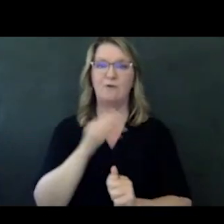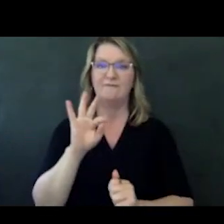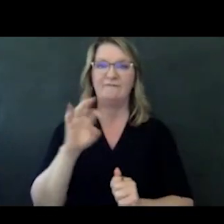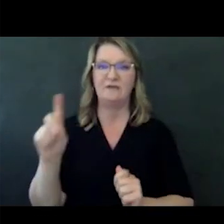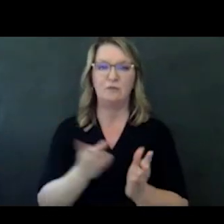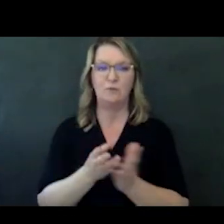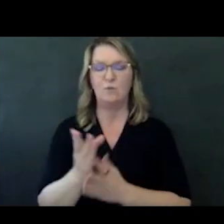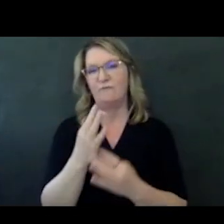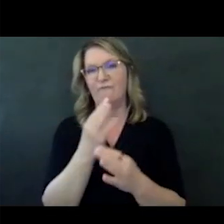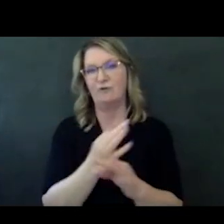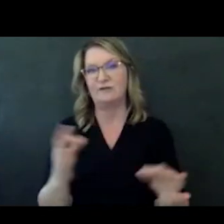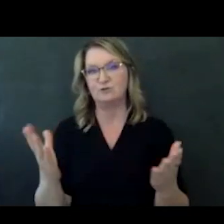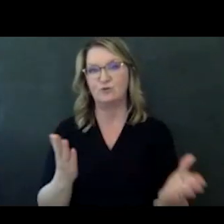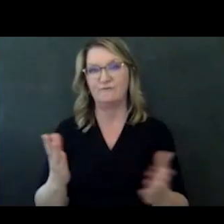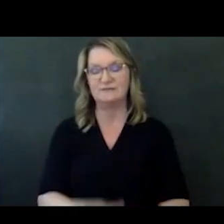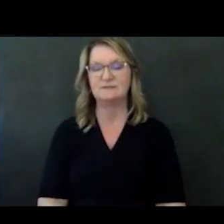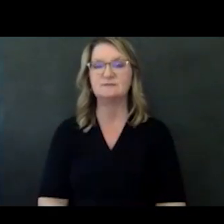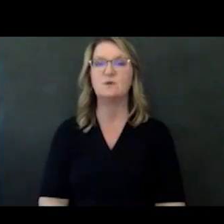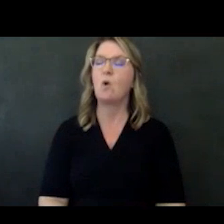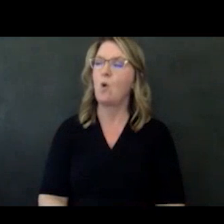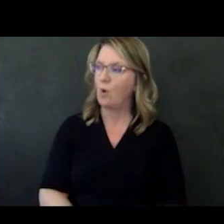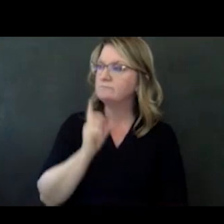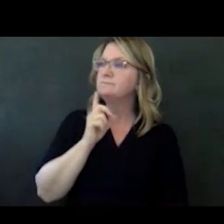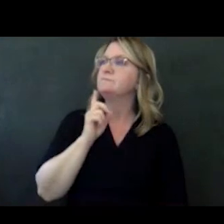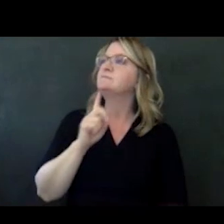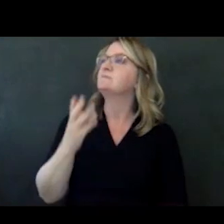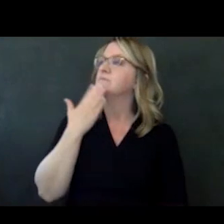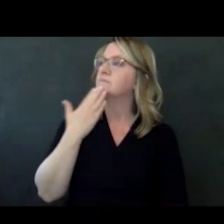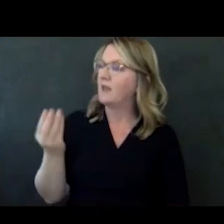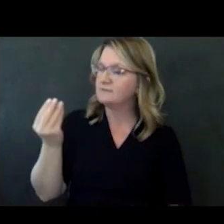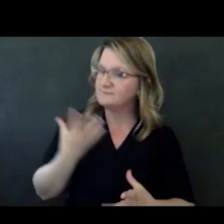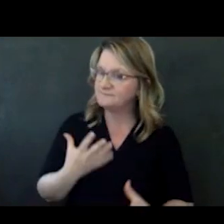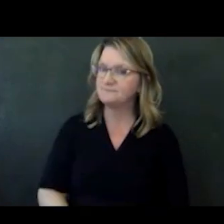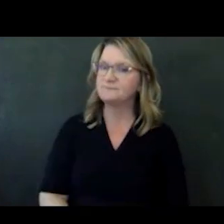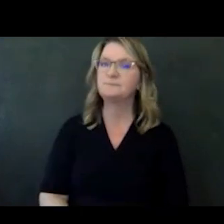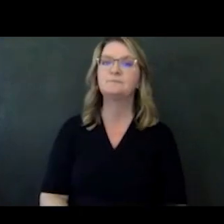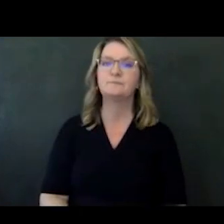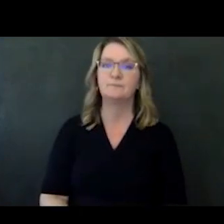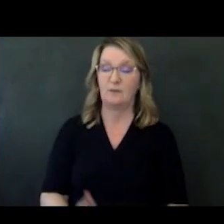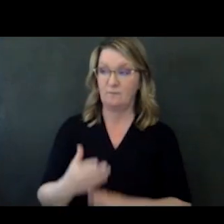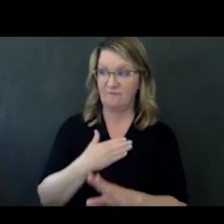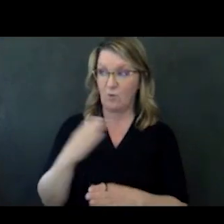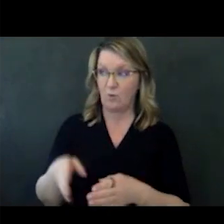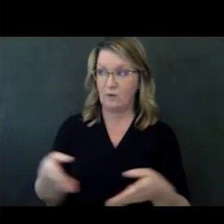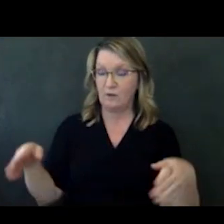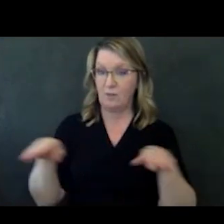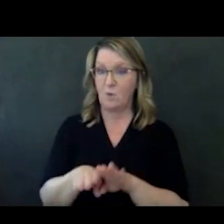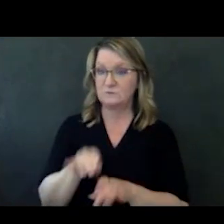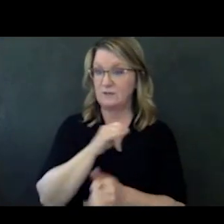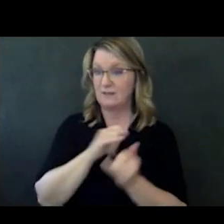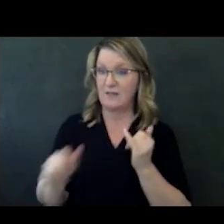[Kate] I bet. Thanks for sharing, John. Before we close, last question for you.